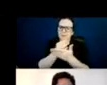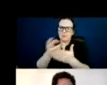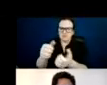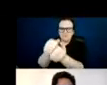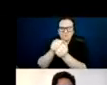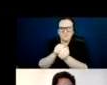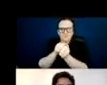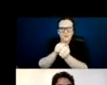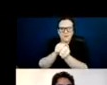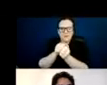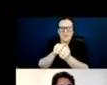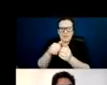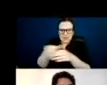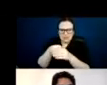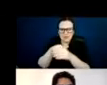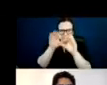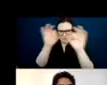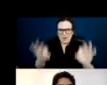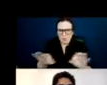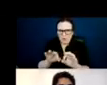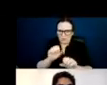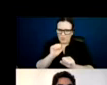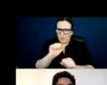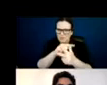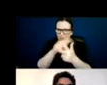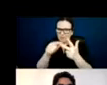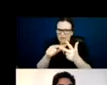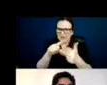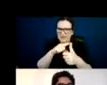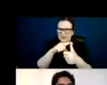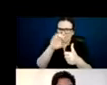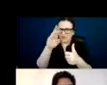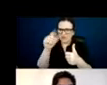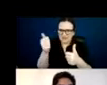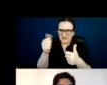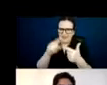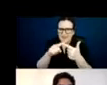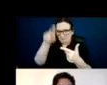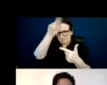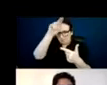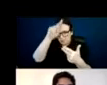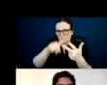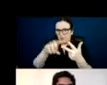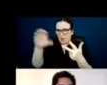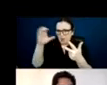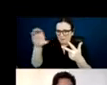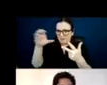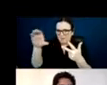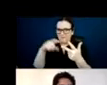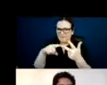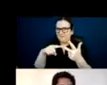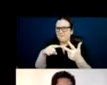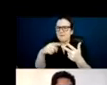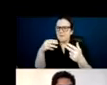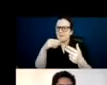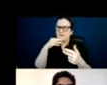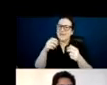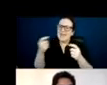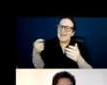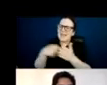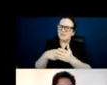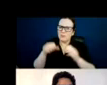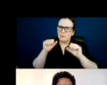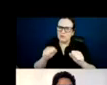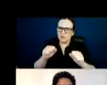framework. And that puts an extra pressure on countries to act upon those international